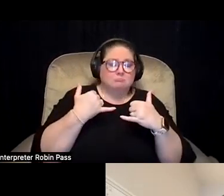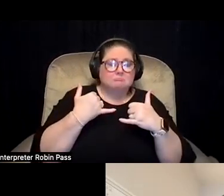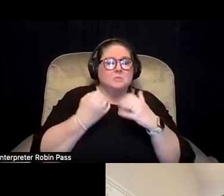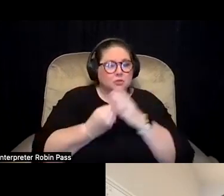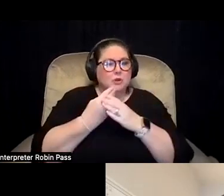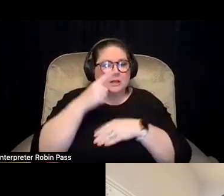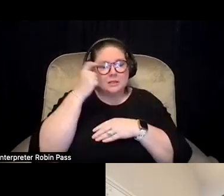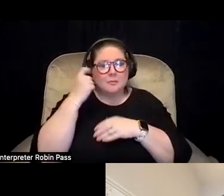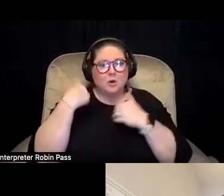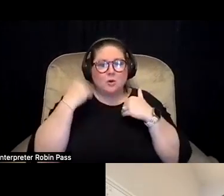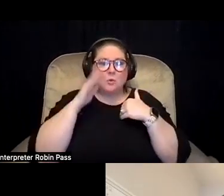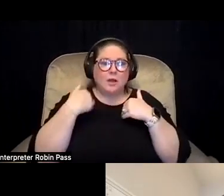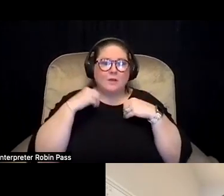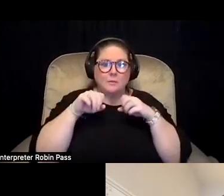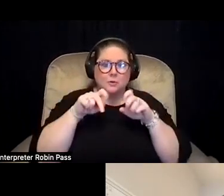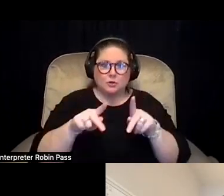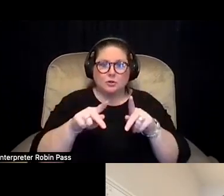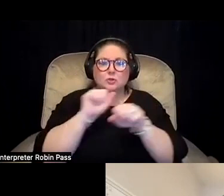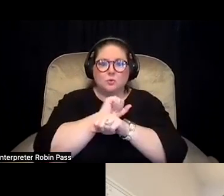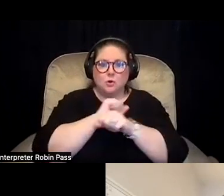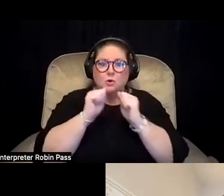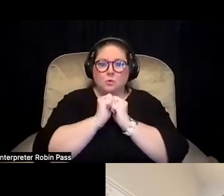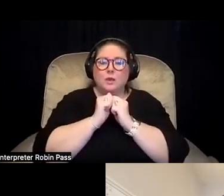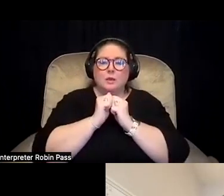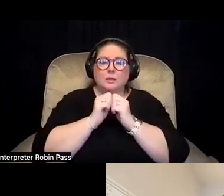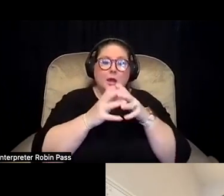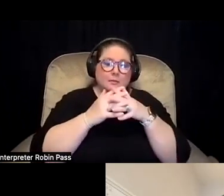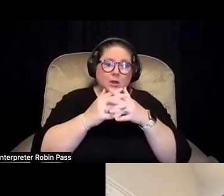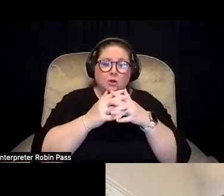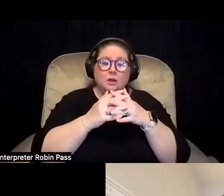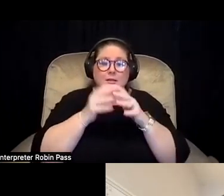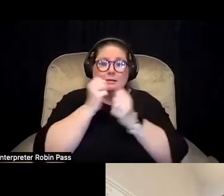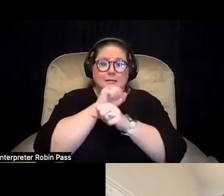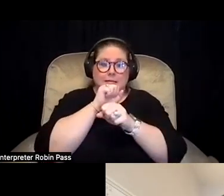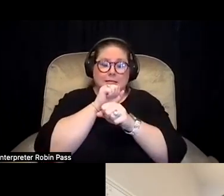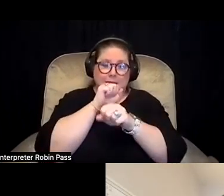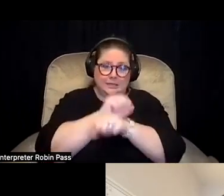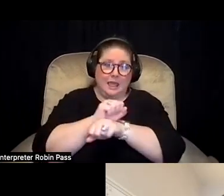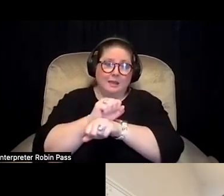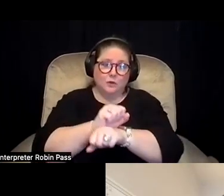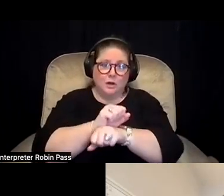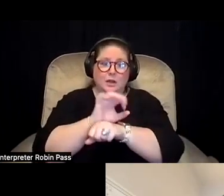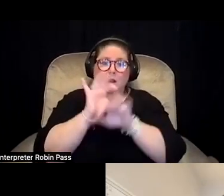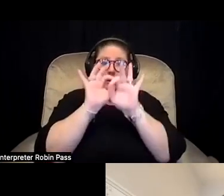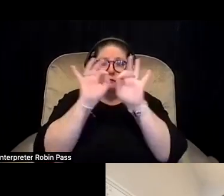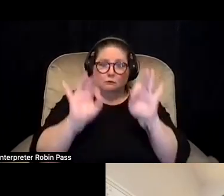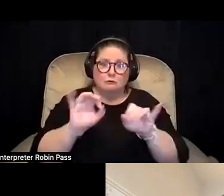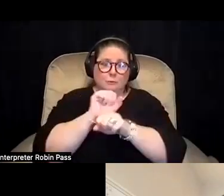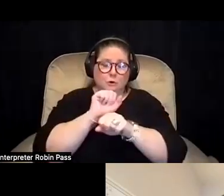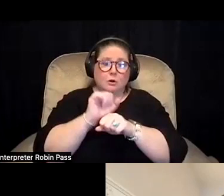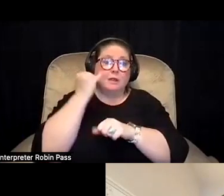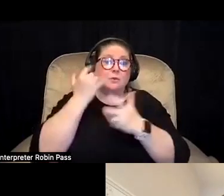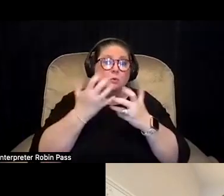our framework around american slavery but if you want to join us for any of our other workshops we